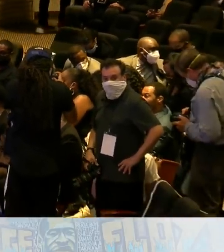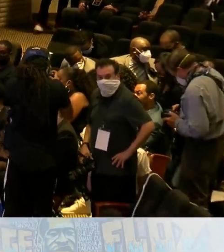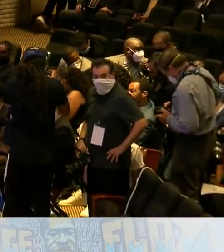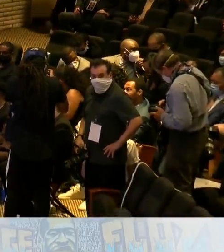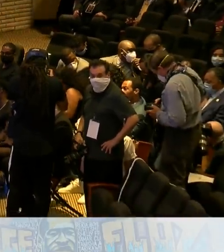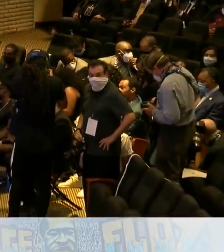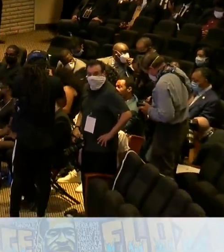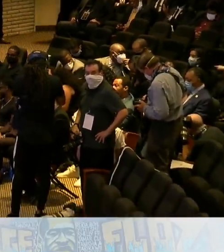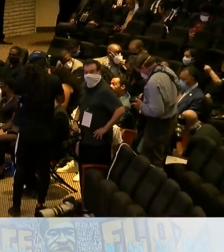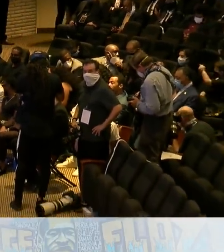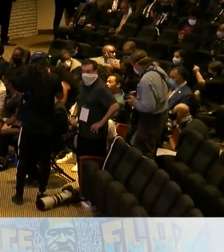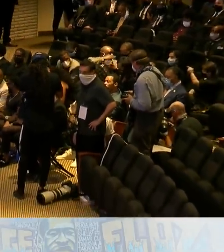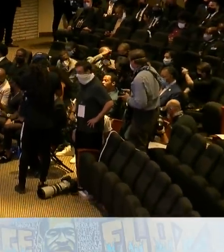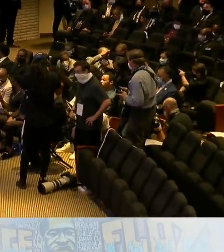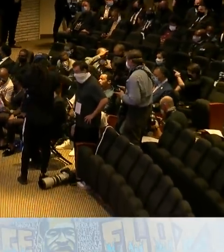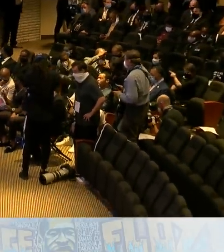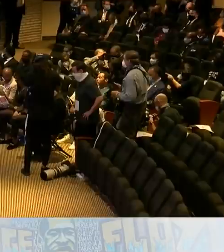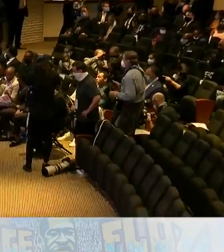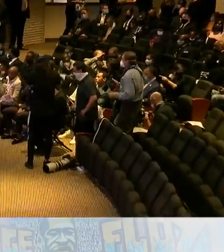HONORS HIM THE MOST